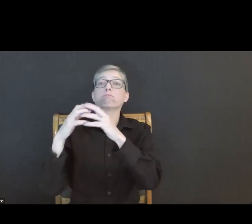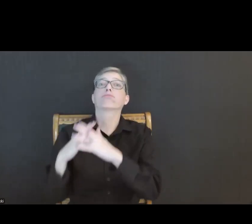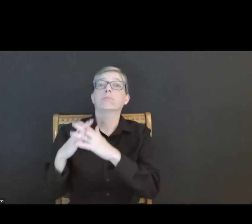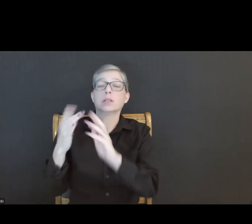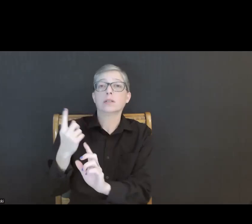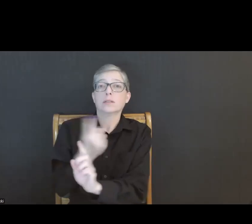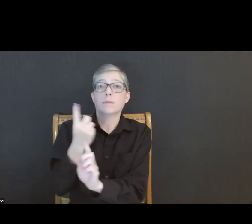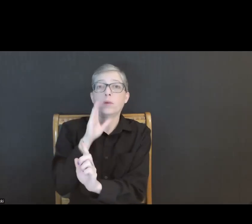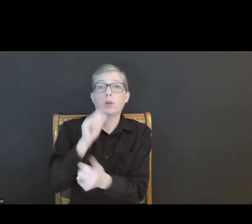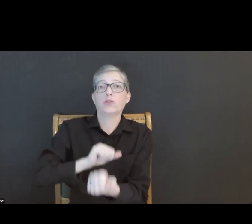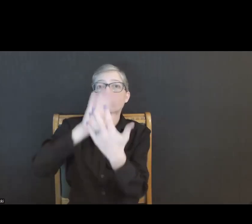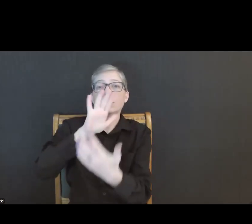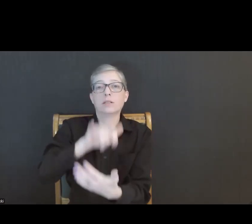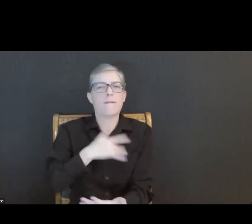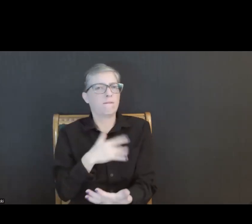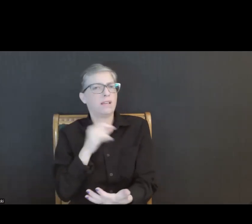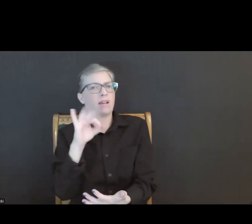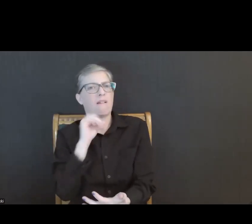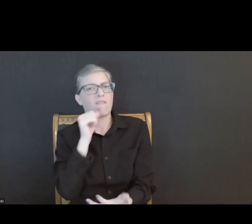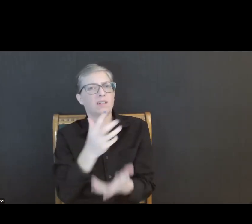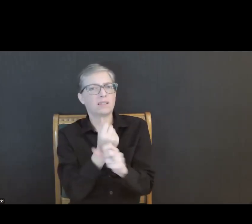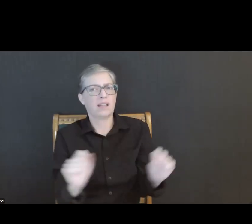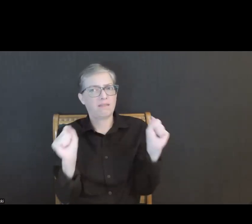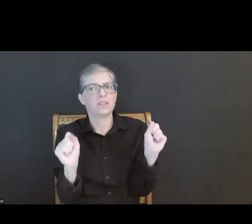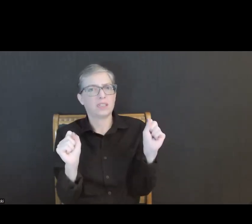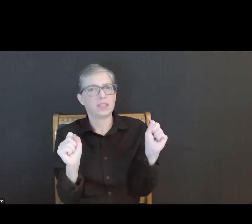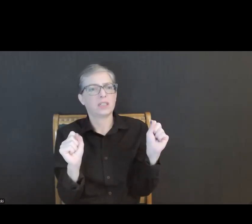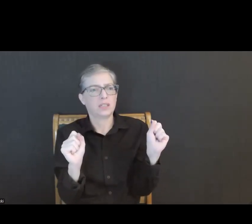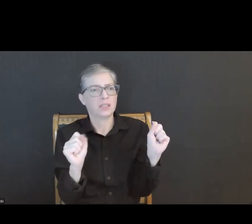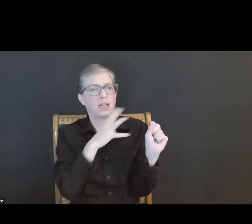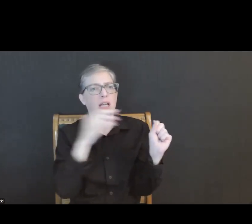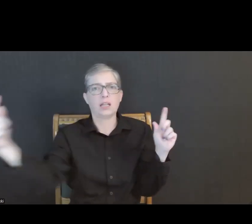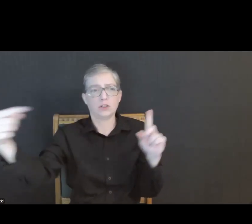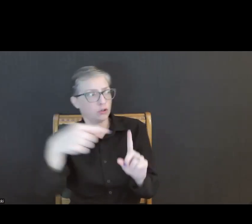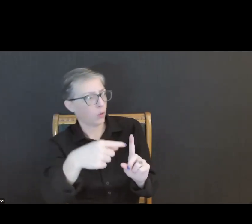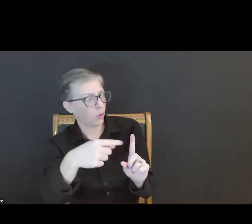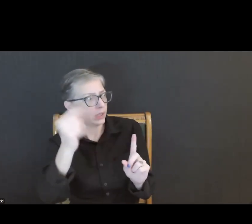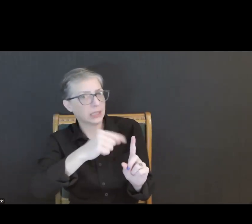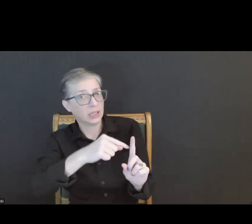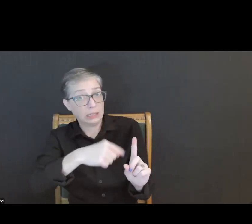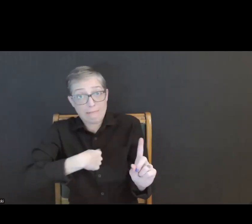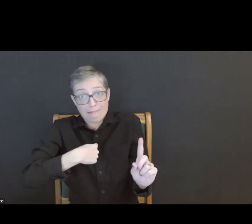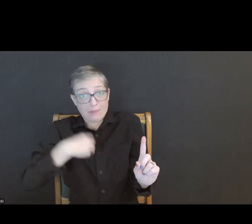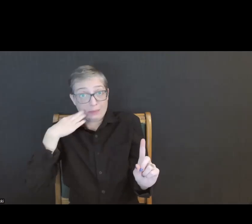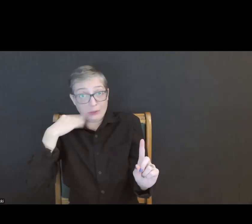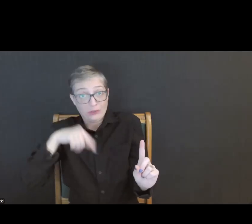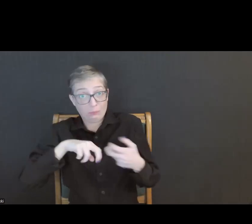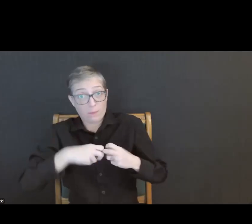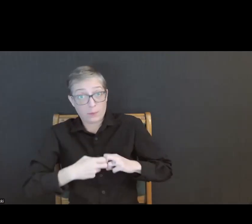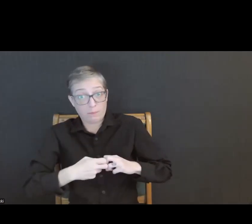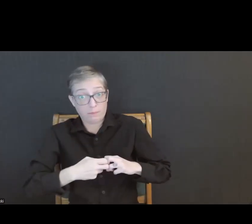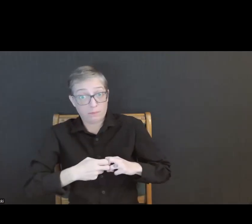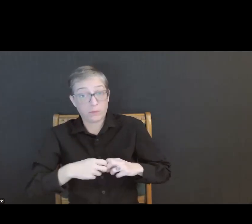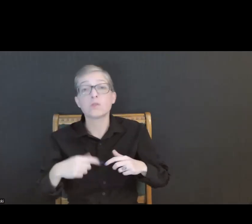that and saying this is the problem that I'm having I have to also I have to know my job